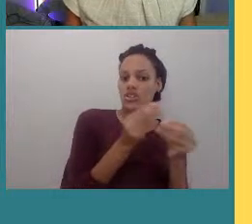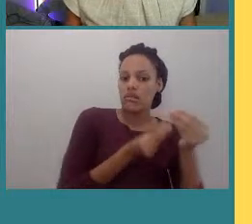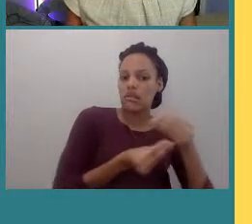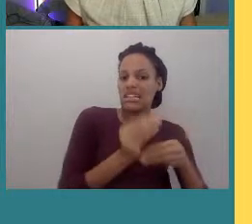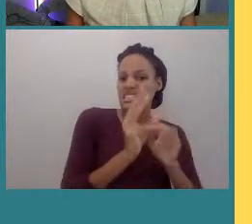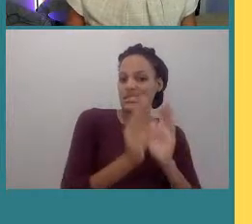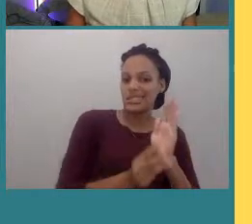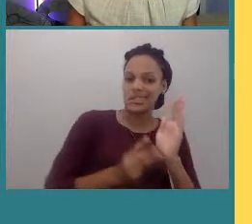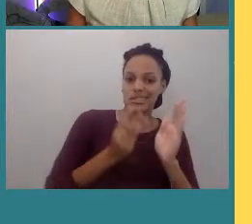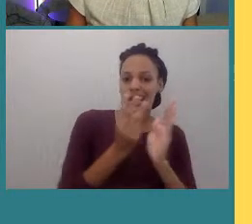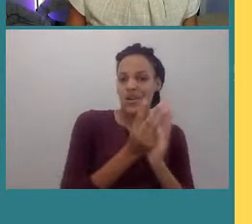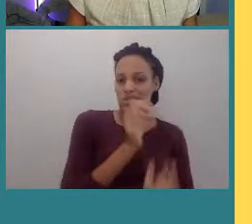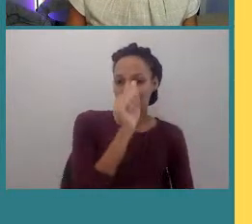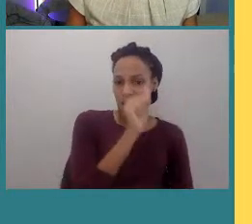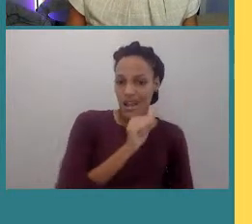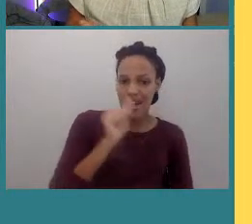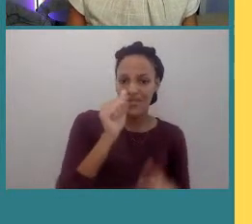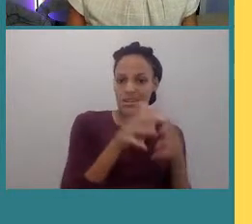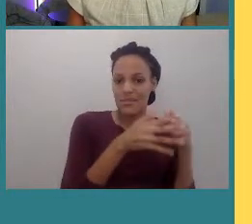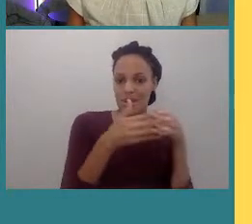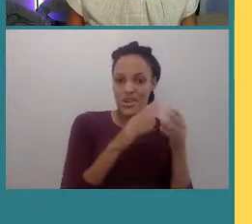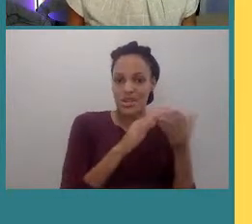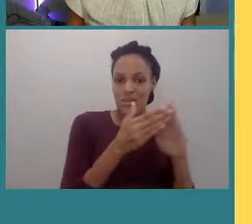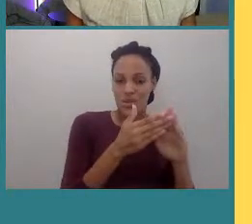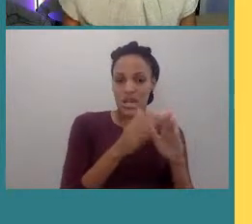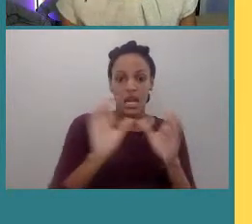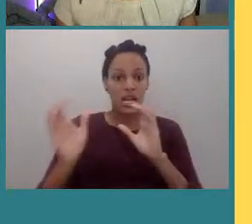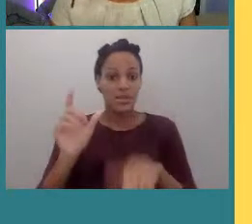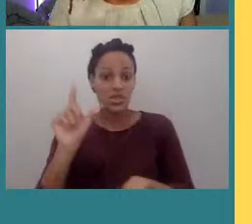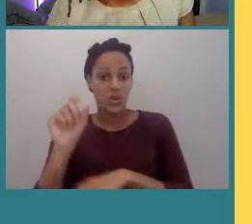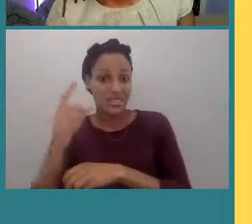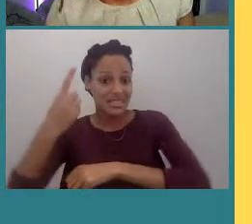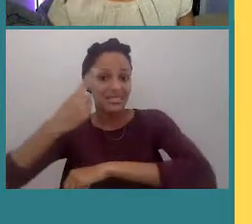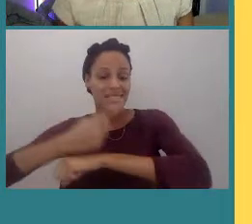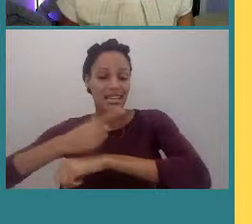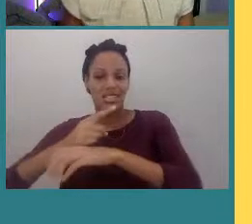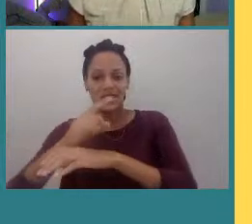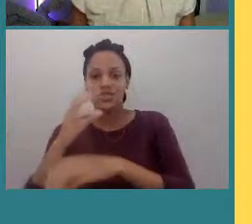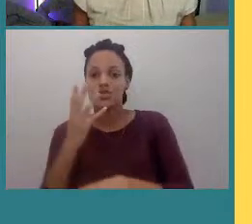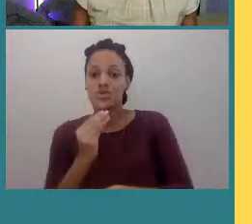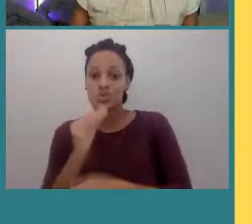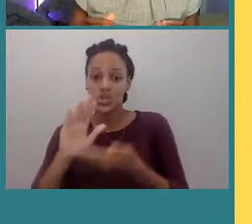days in the Jewish community and 30 days in the Asian community.